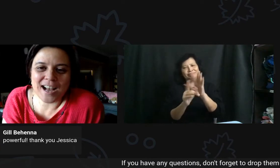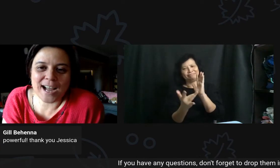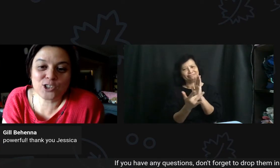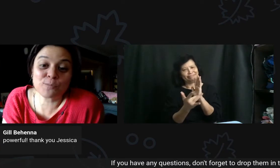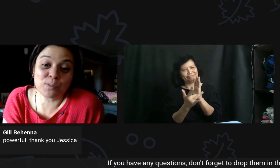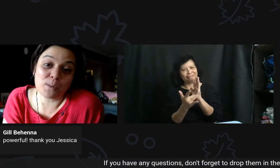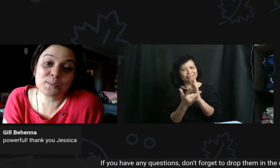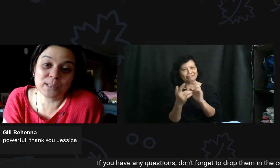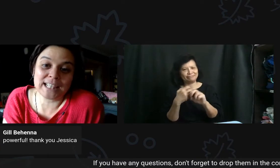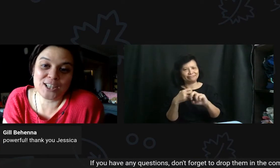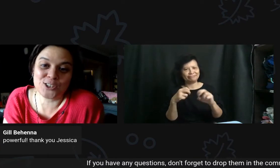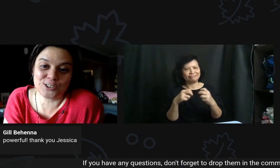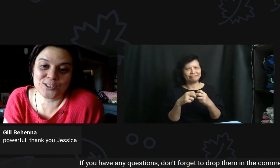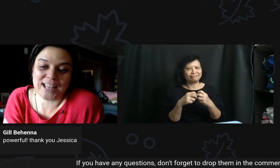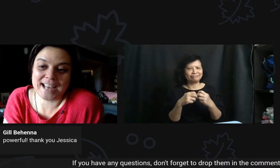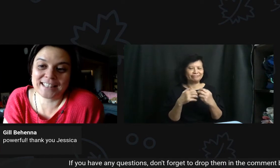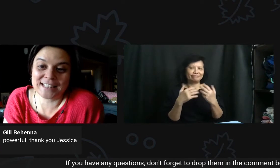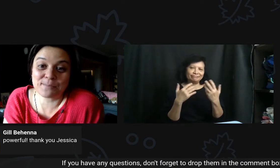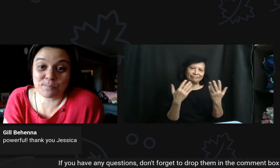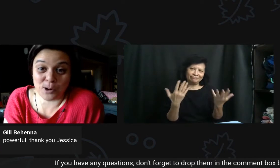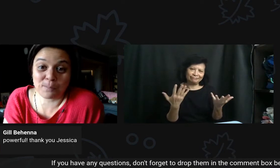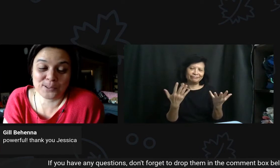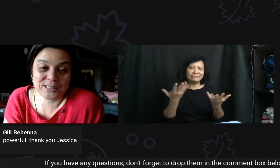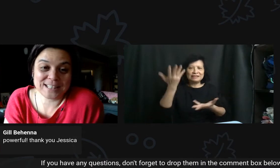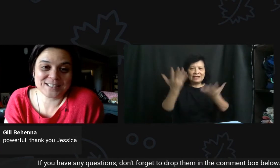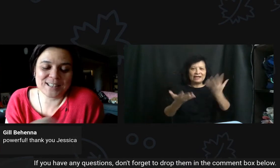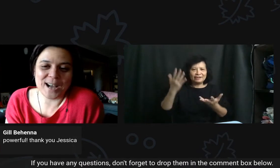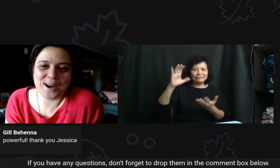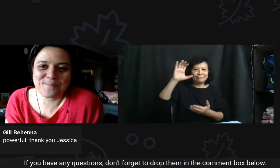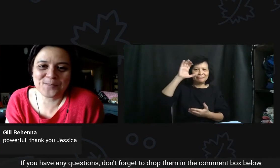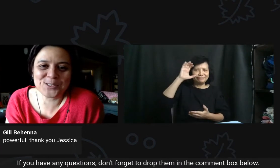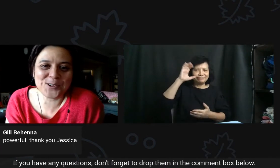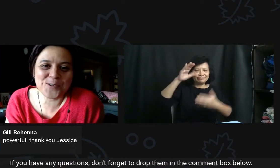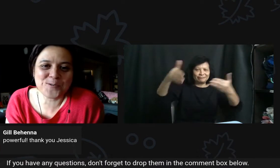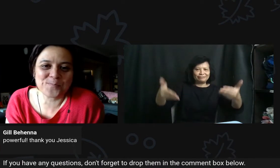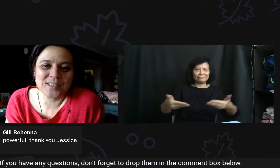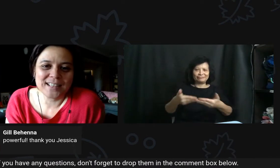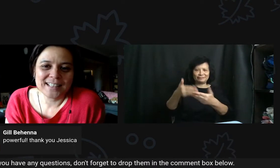I should probably introduce Anthony properly, so